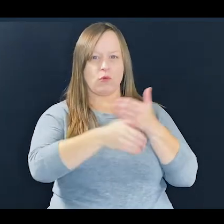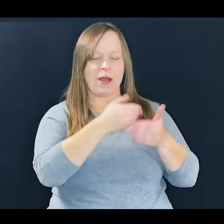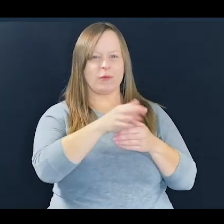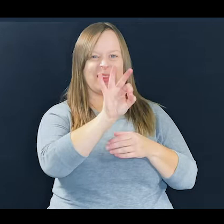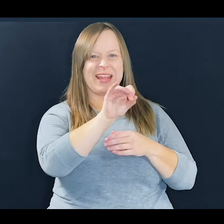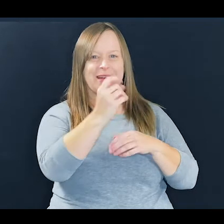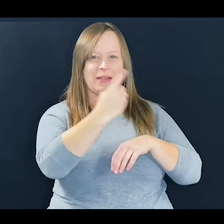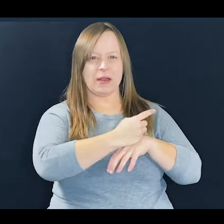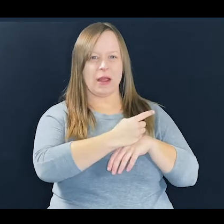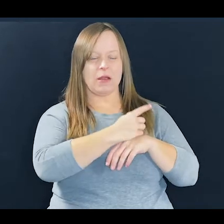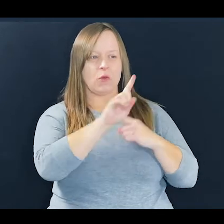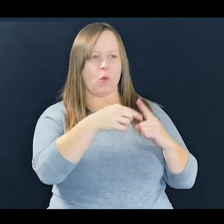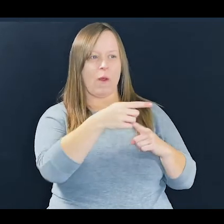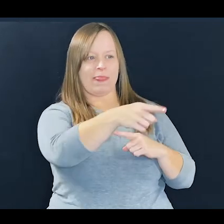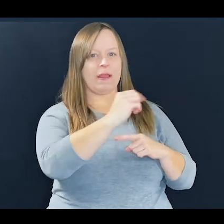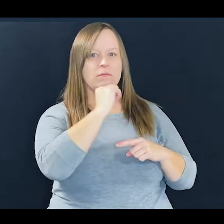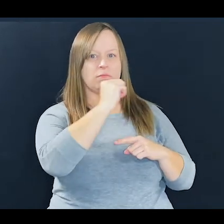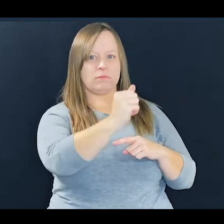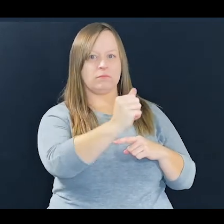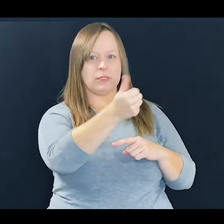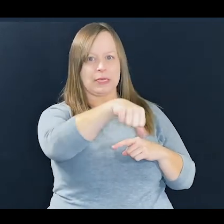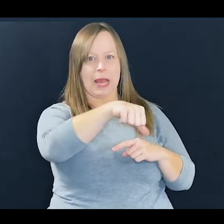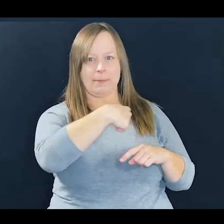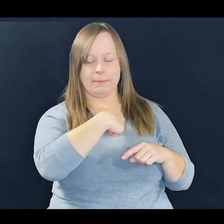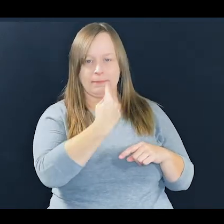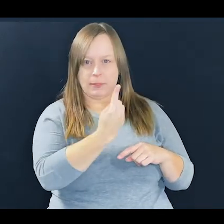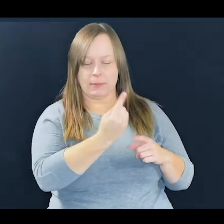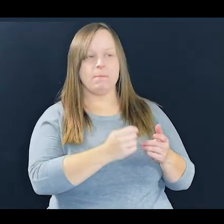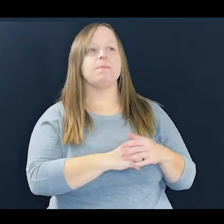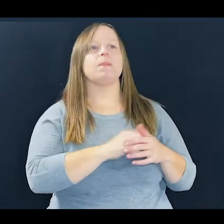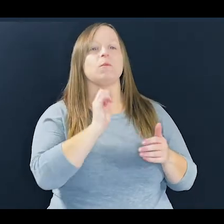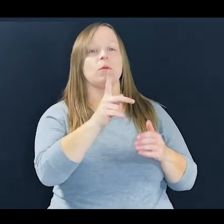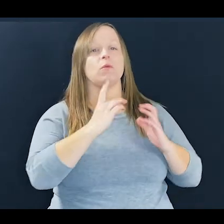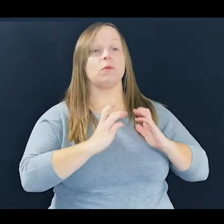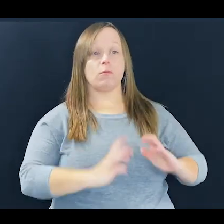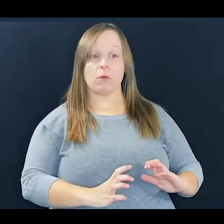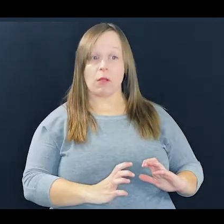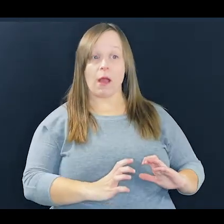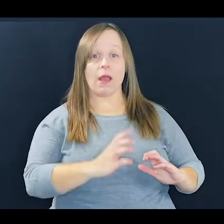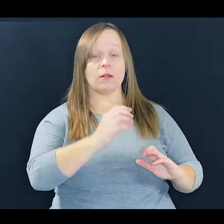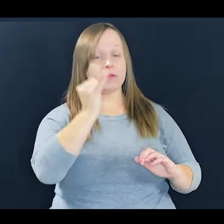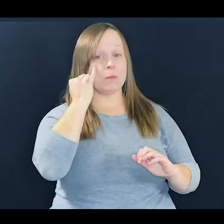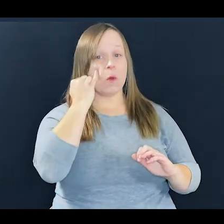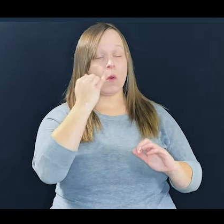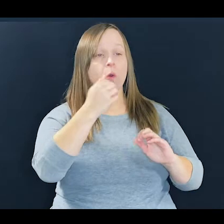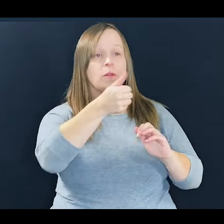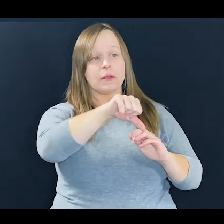within 90 days from the date of denial. So if the client was denied services